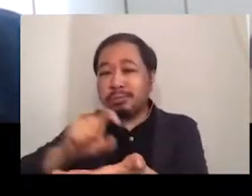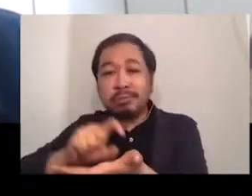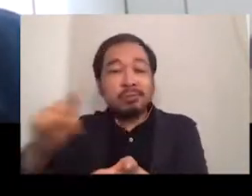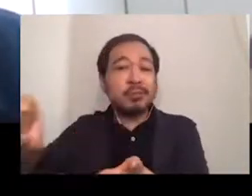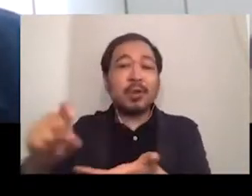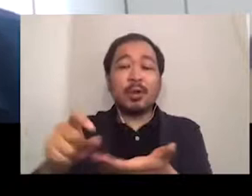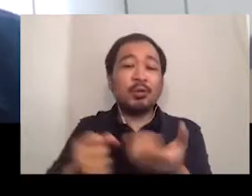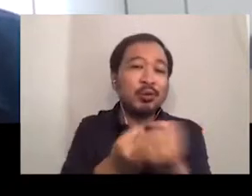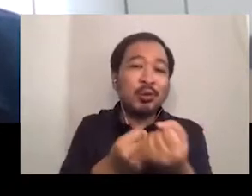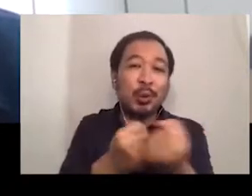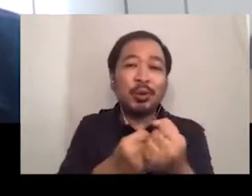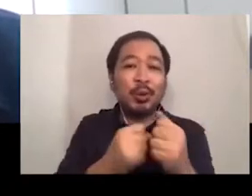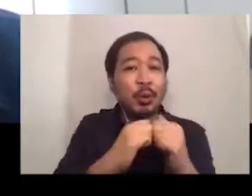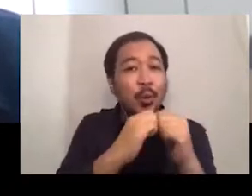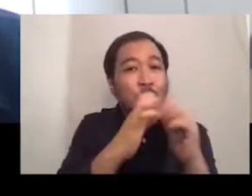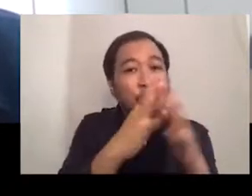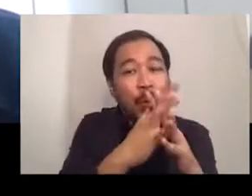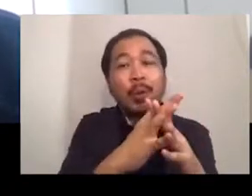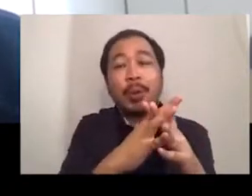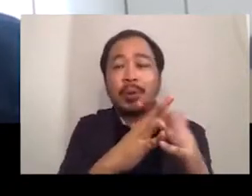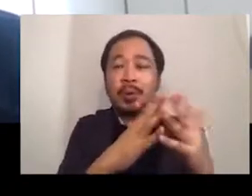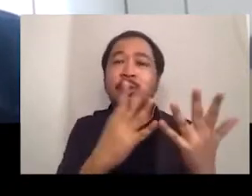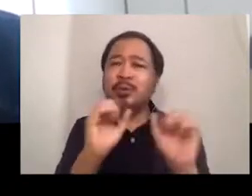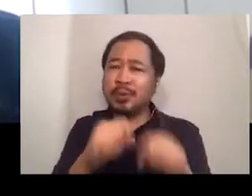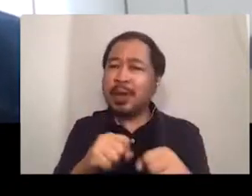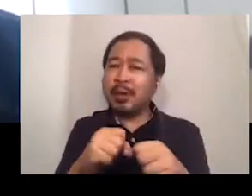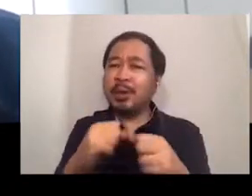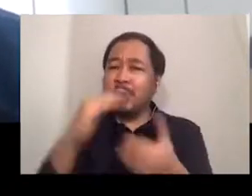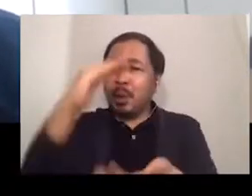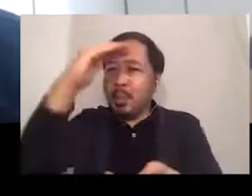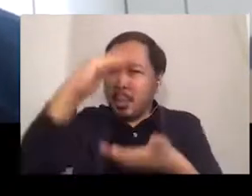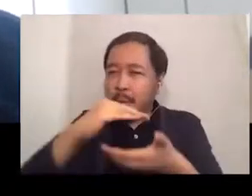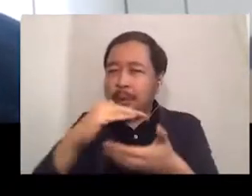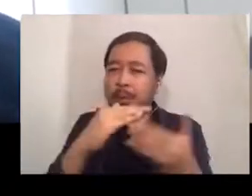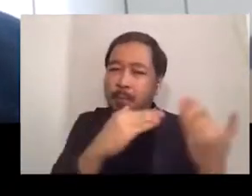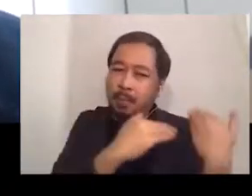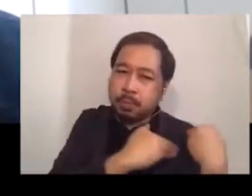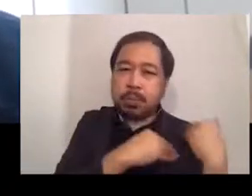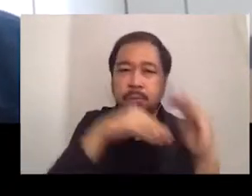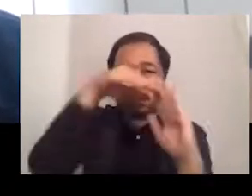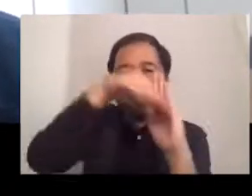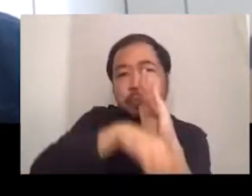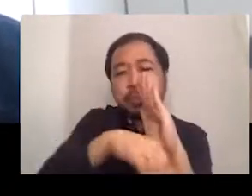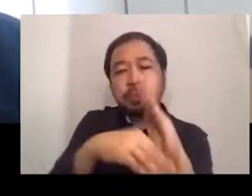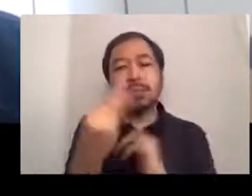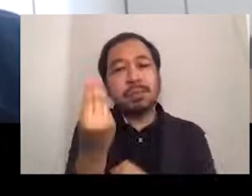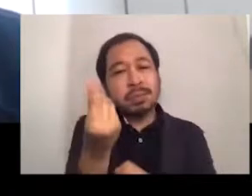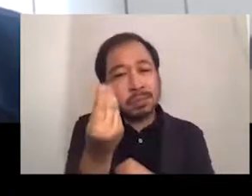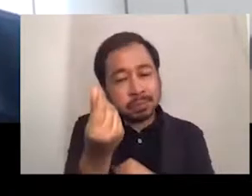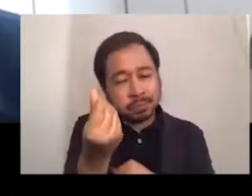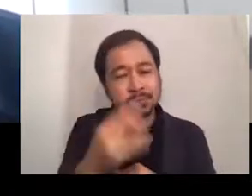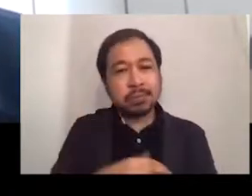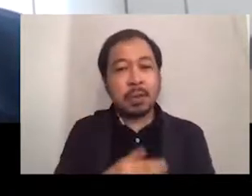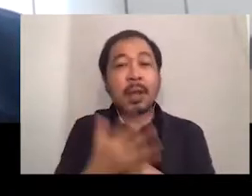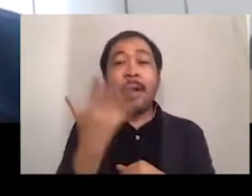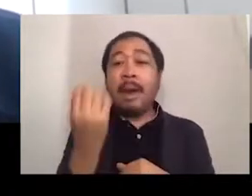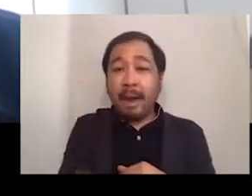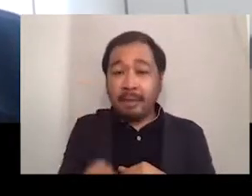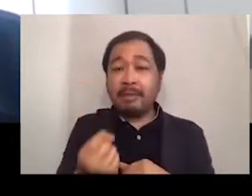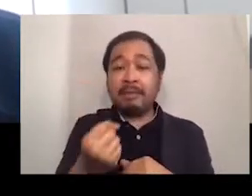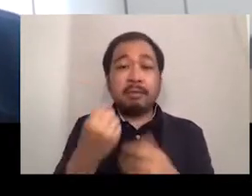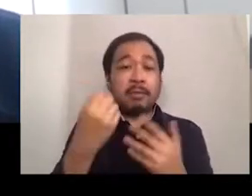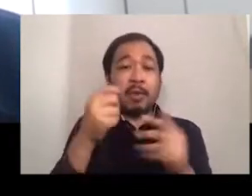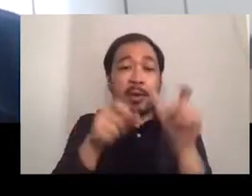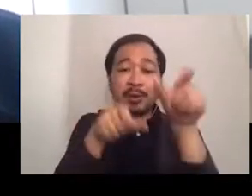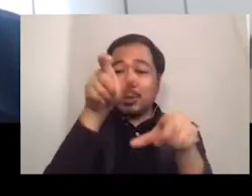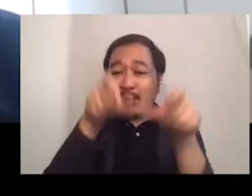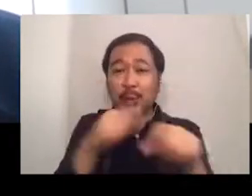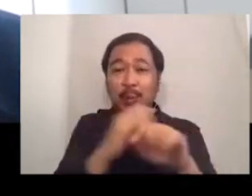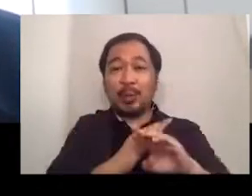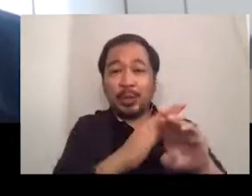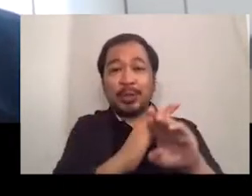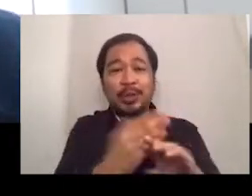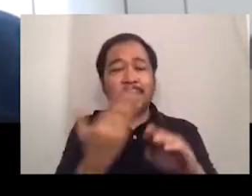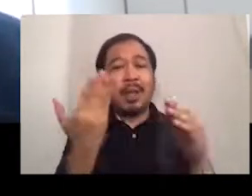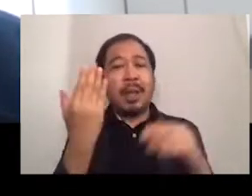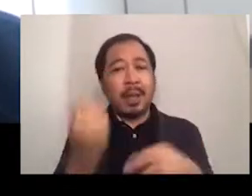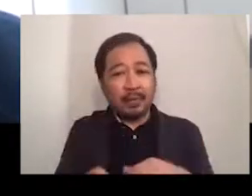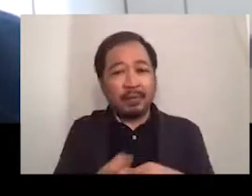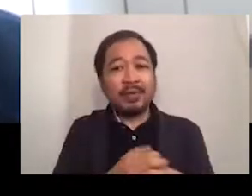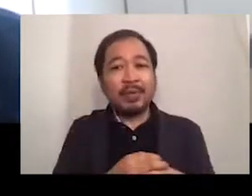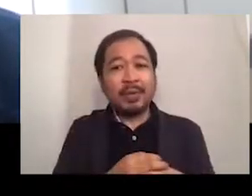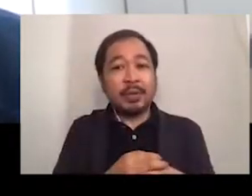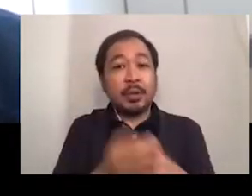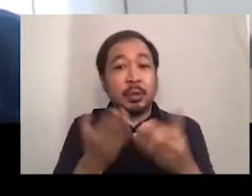So on social protection there is in place of standing scheme in Hong Kong, namely the means-tested Comprehensive Social Security Assistant, that is the CSSA,